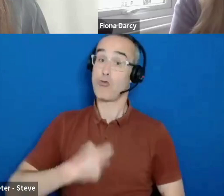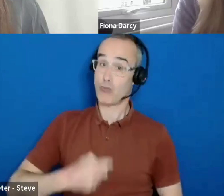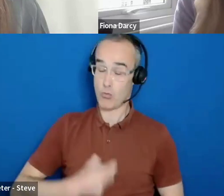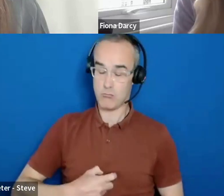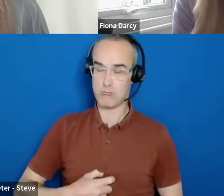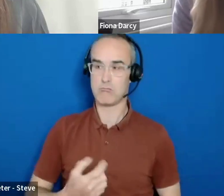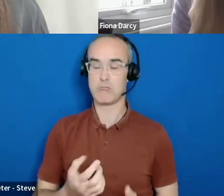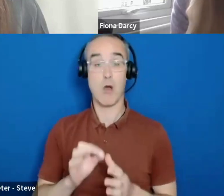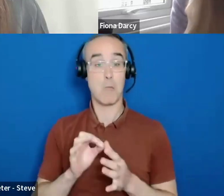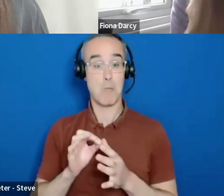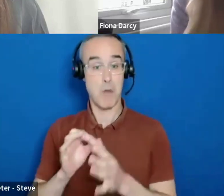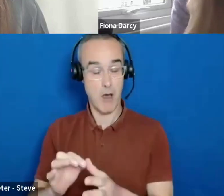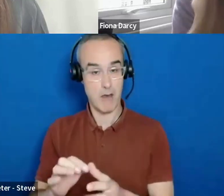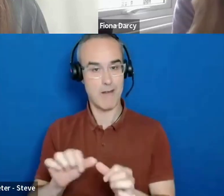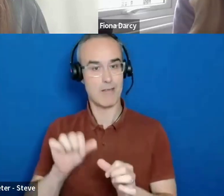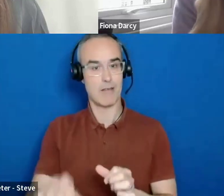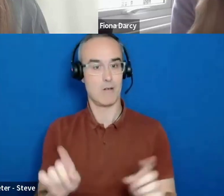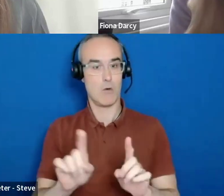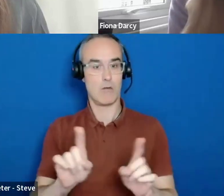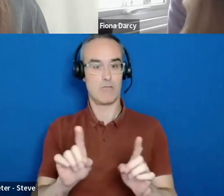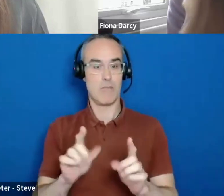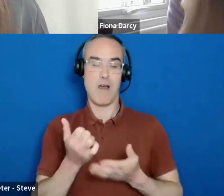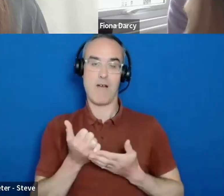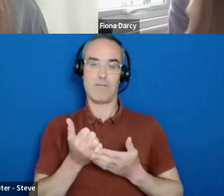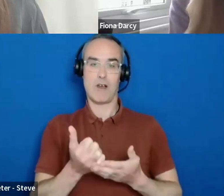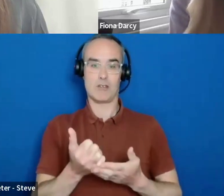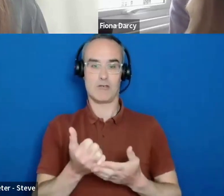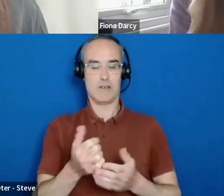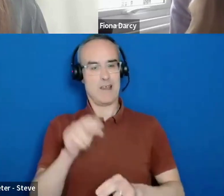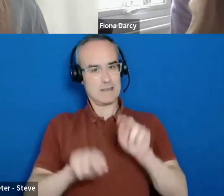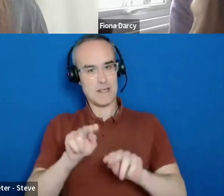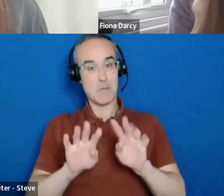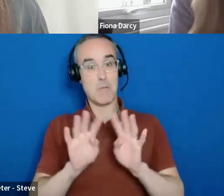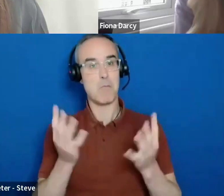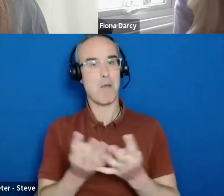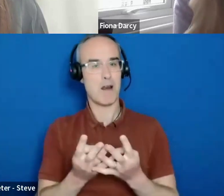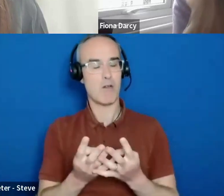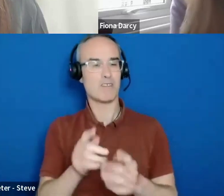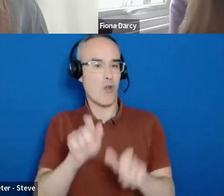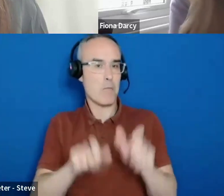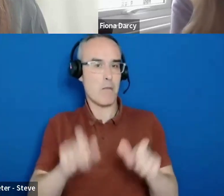there's an advisory assessment panel, so a panel of people making decisions about this role.